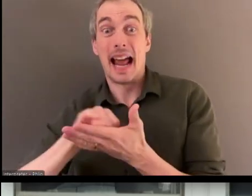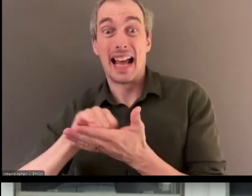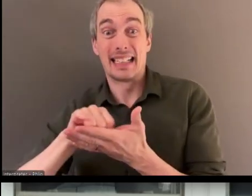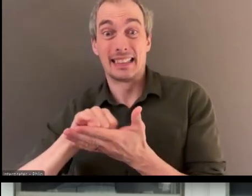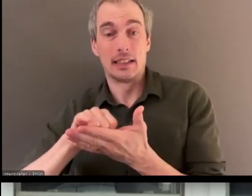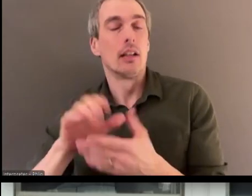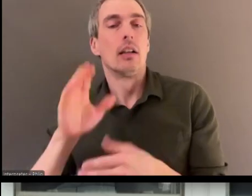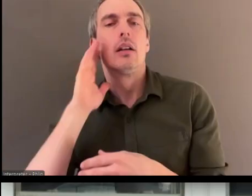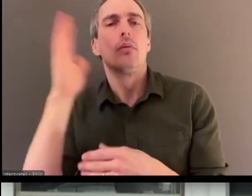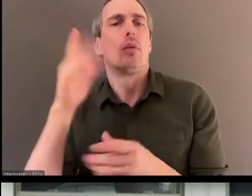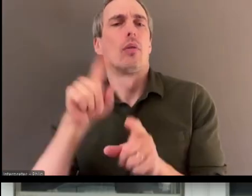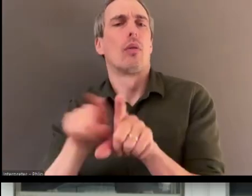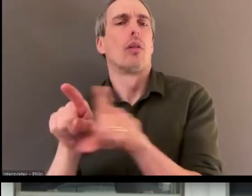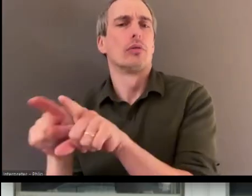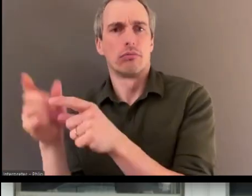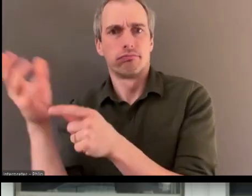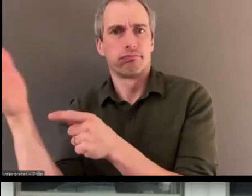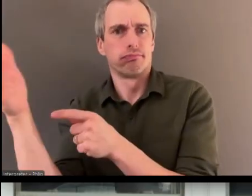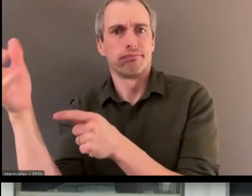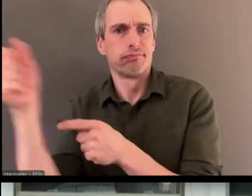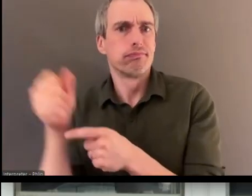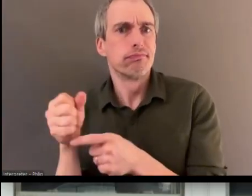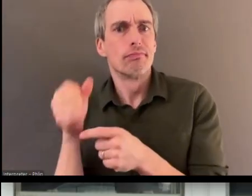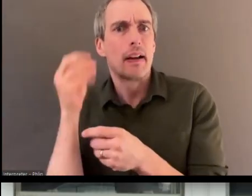It's conceptually bringing in things about the subway system.